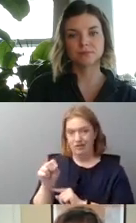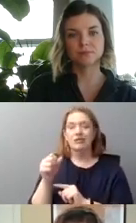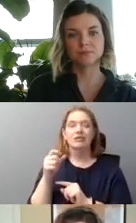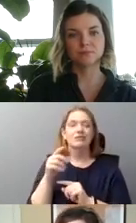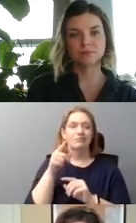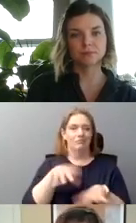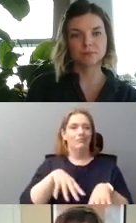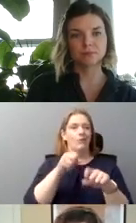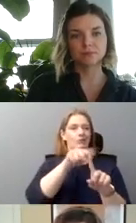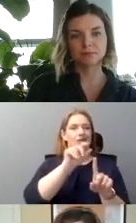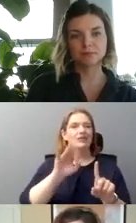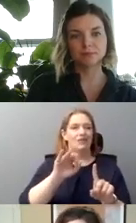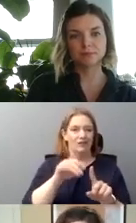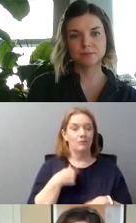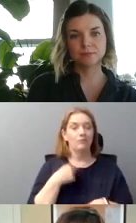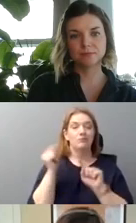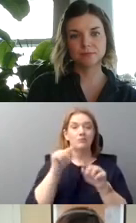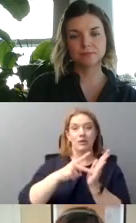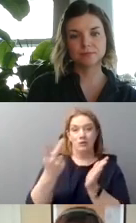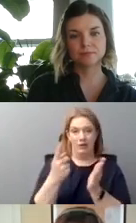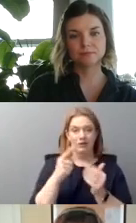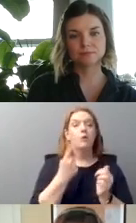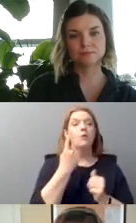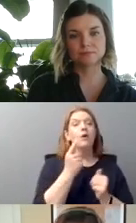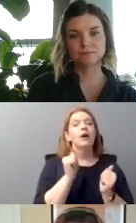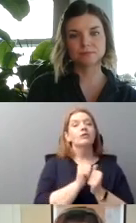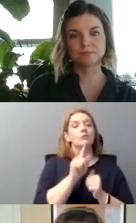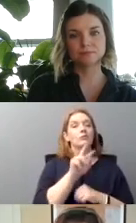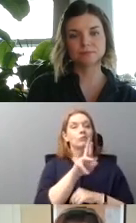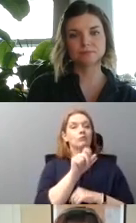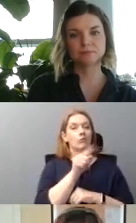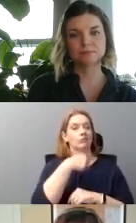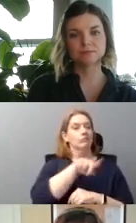site twice. Once with my trust colleagues and then later in the week when I led a field study